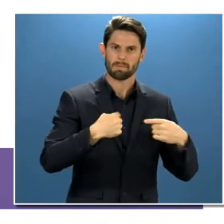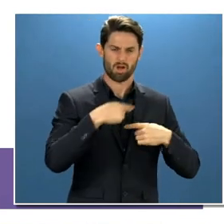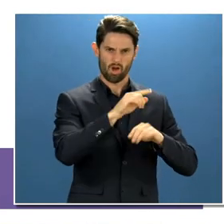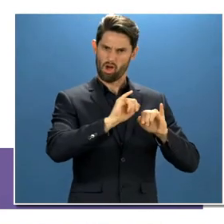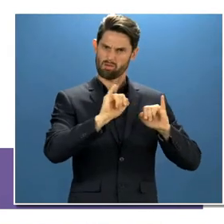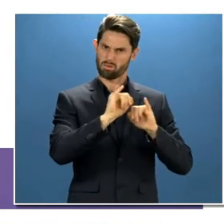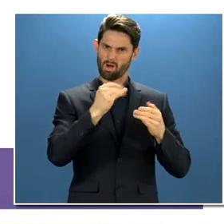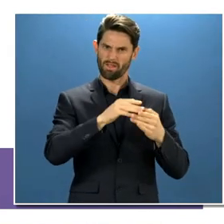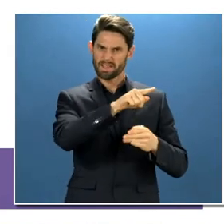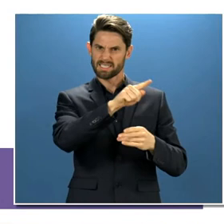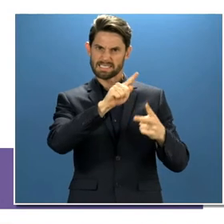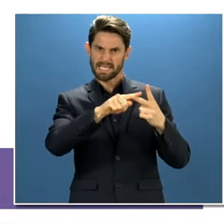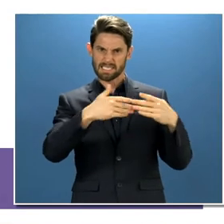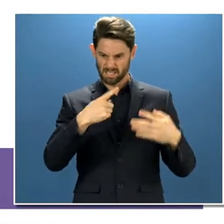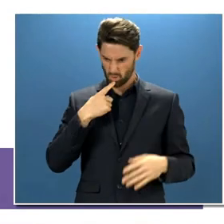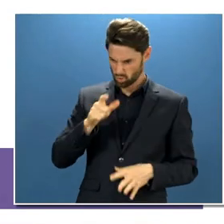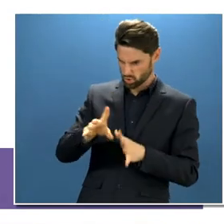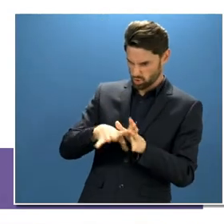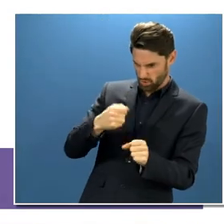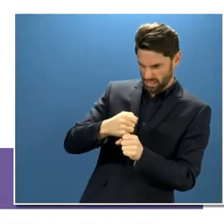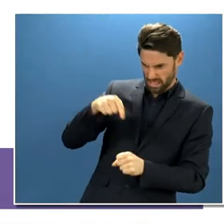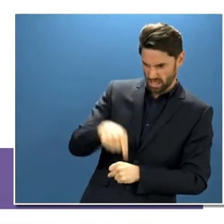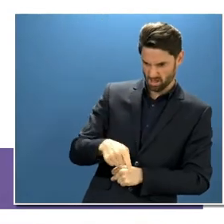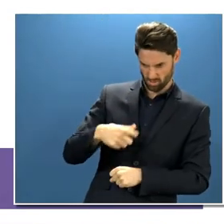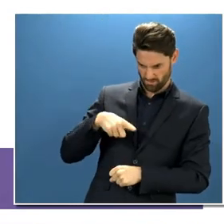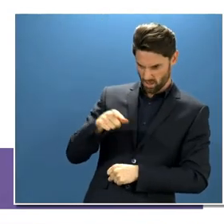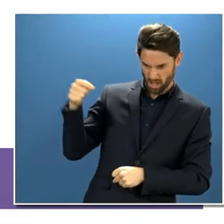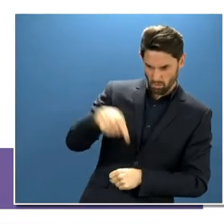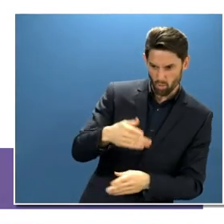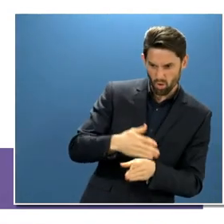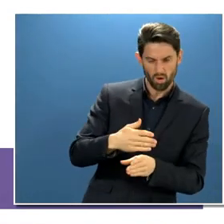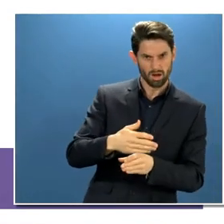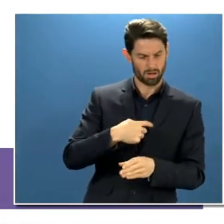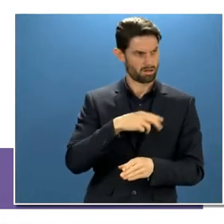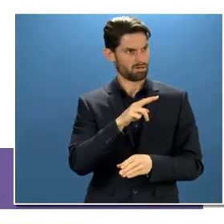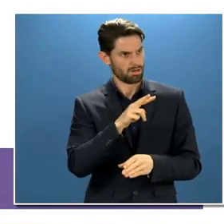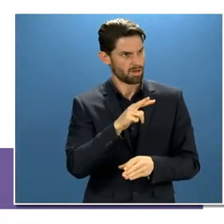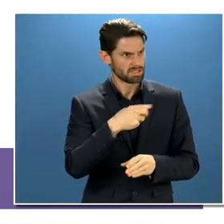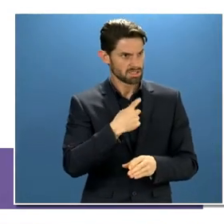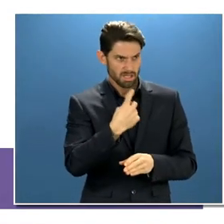"What are you doing here? I don't expect you to be here". I was like "Your boss gave me the job".